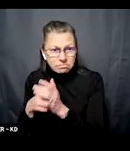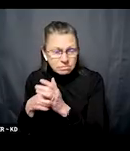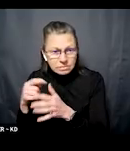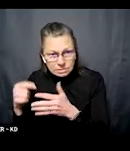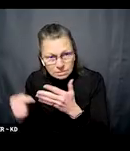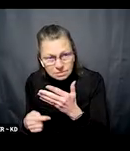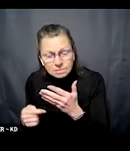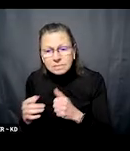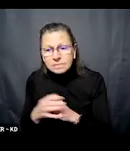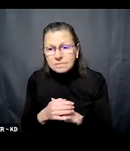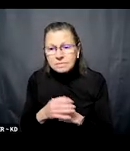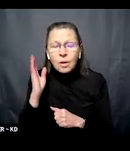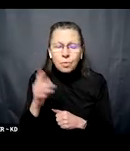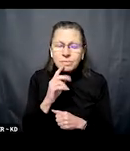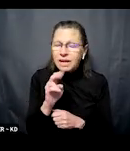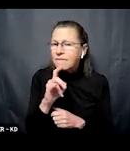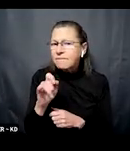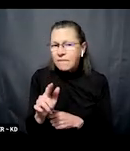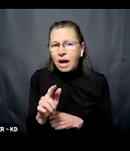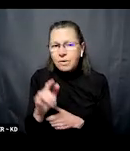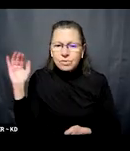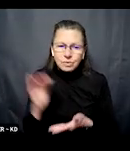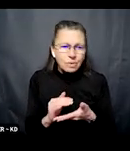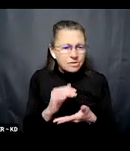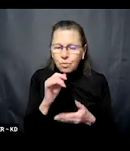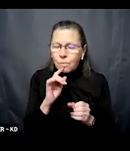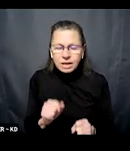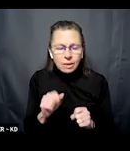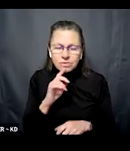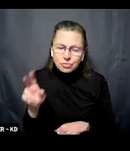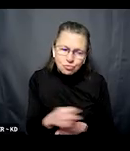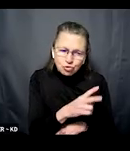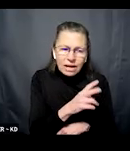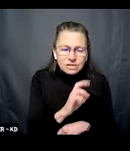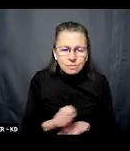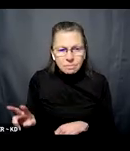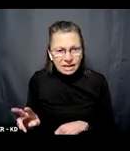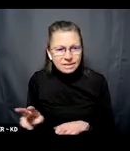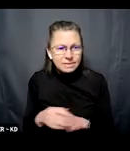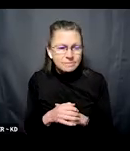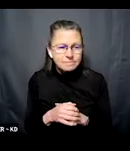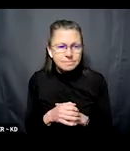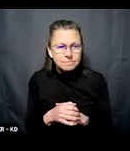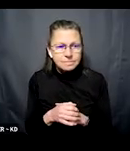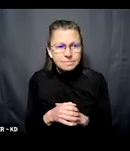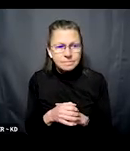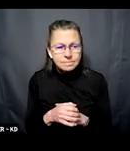and they will not be able to transmit HIV to others. And so this is one of the primary factors